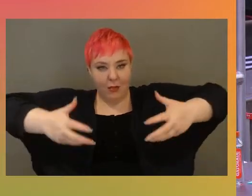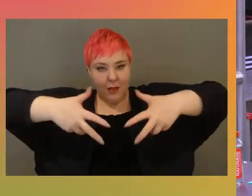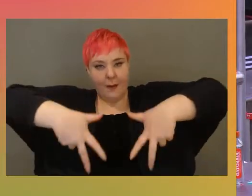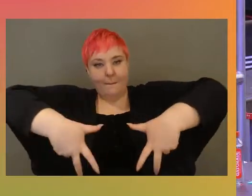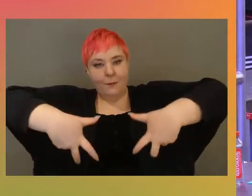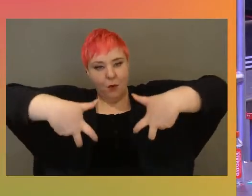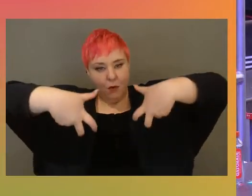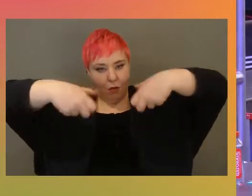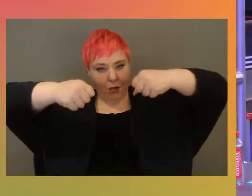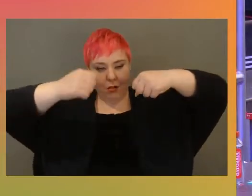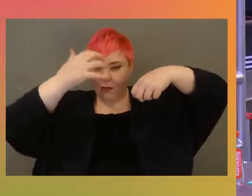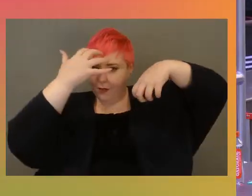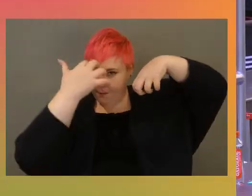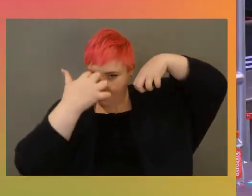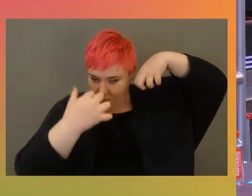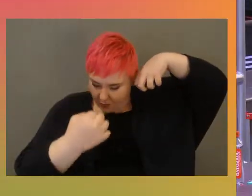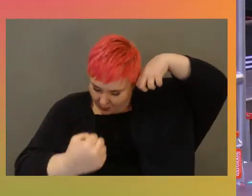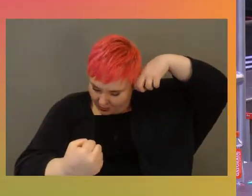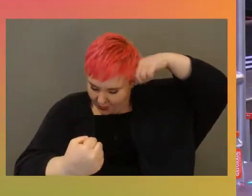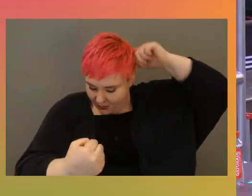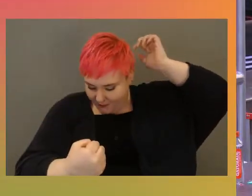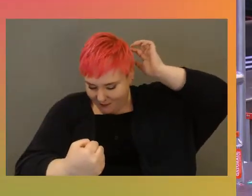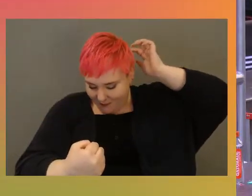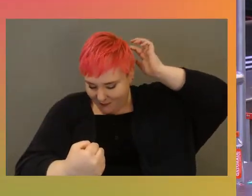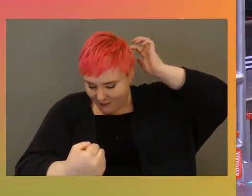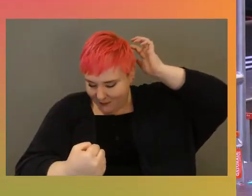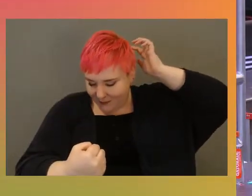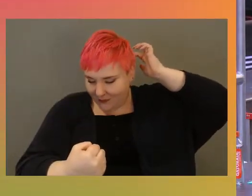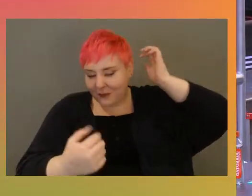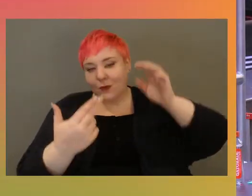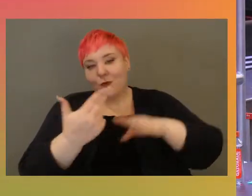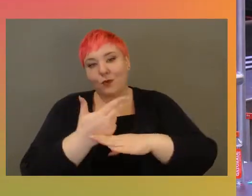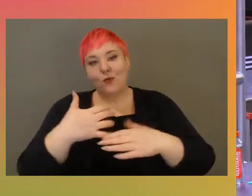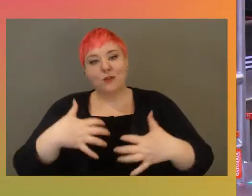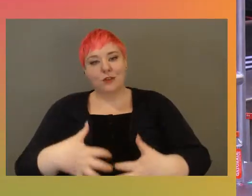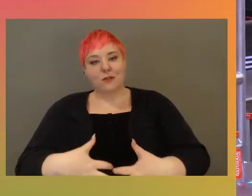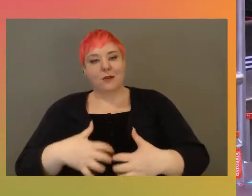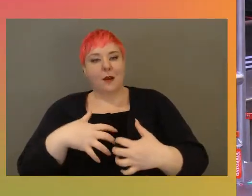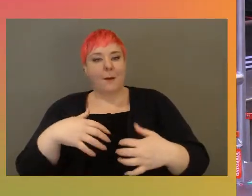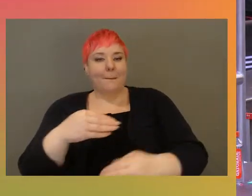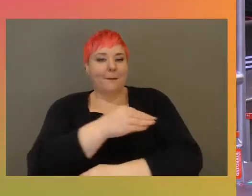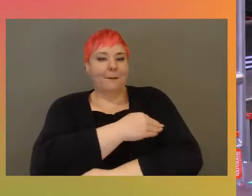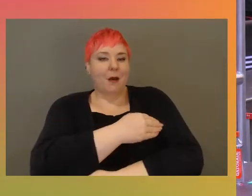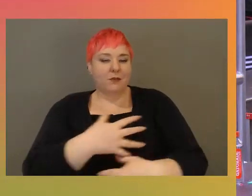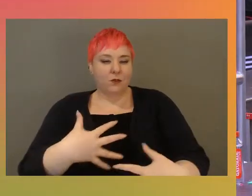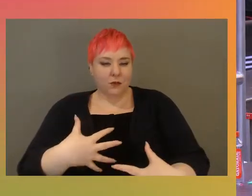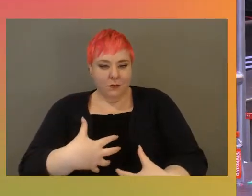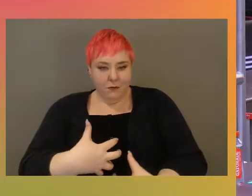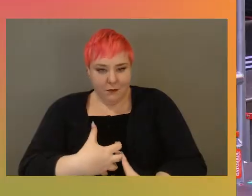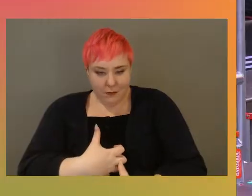HOLD THE BIG TOES.